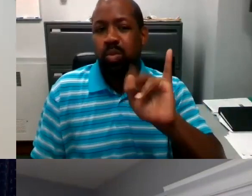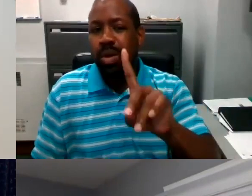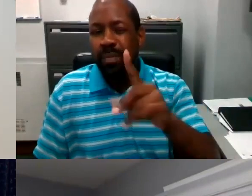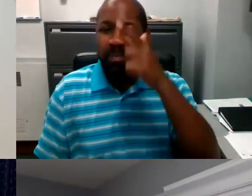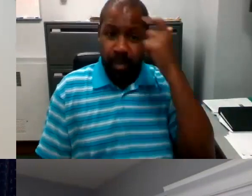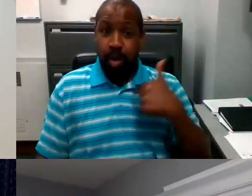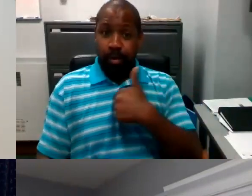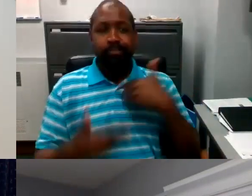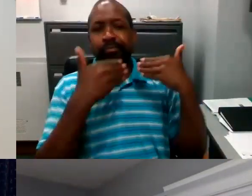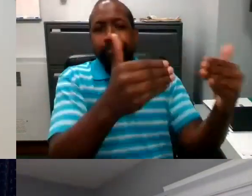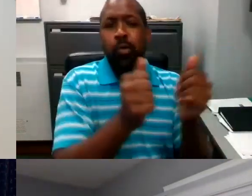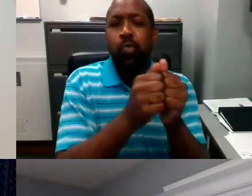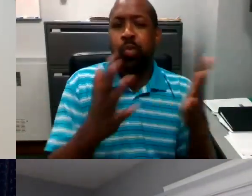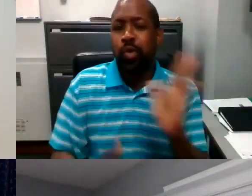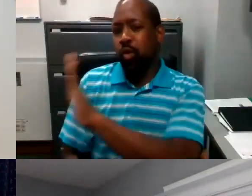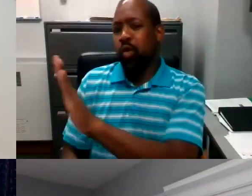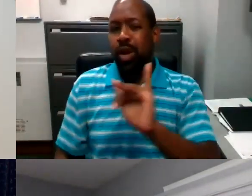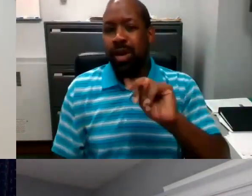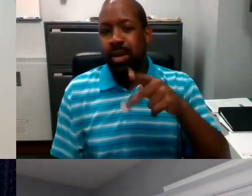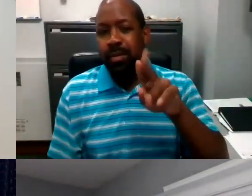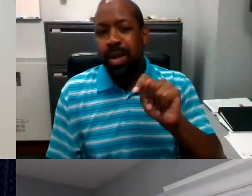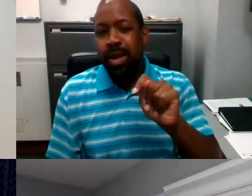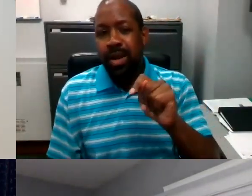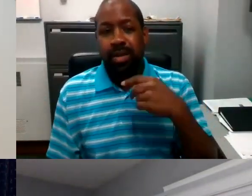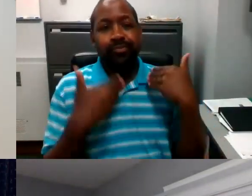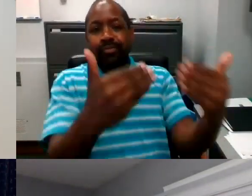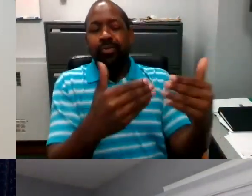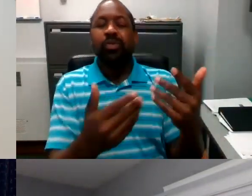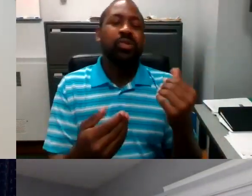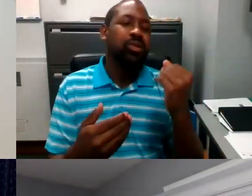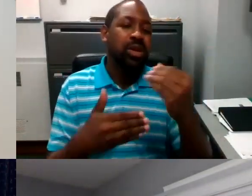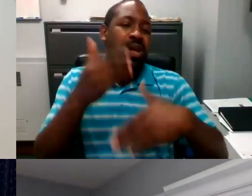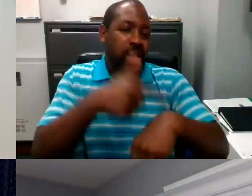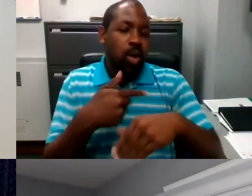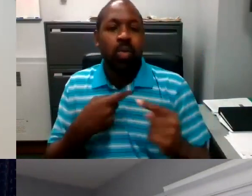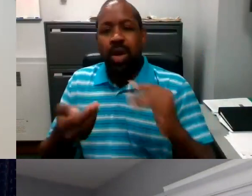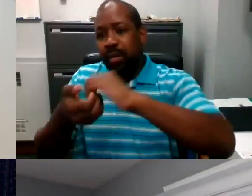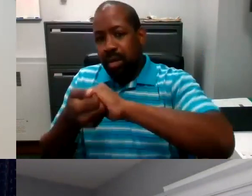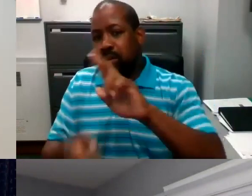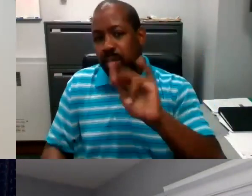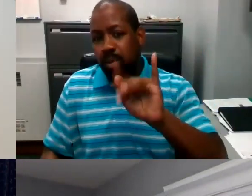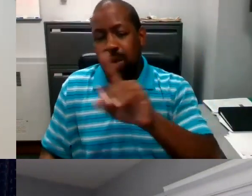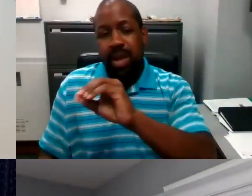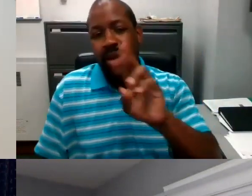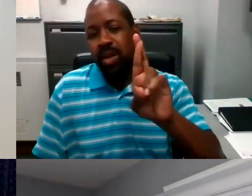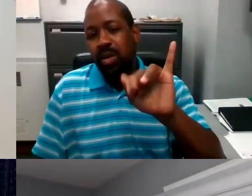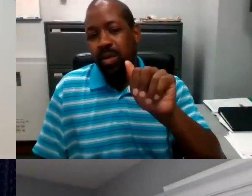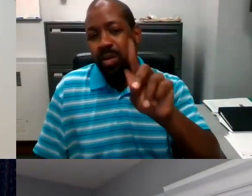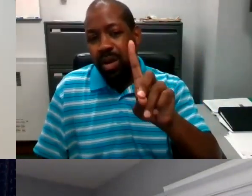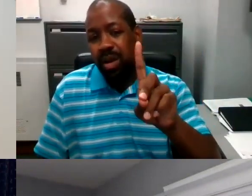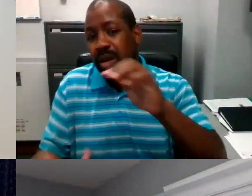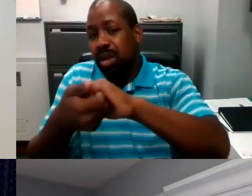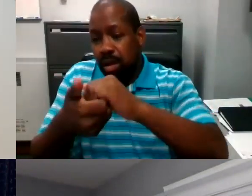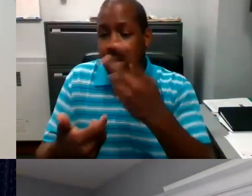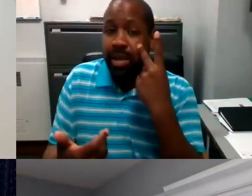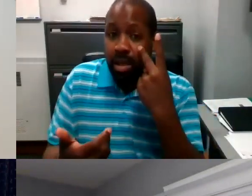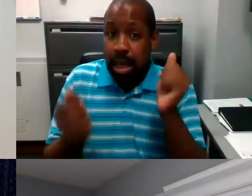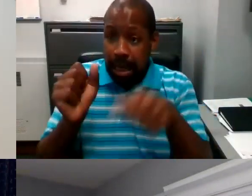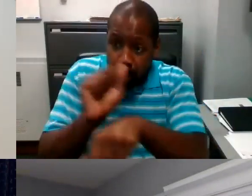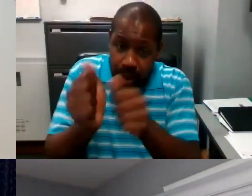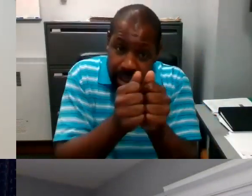BUT WE WILL HOST ANOTHER ONE AND PROBABLY WILL ADVERTISE IT MORE IN ADVANCE.